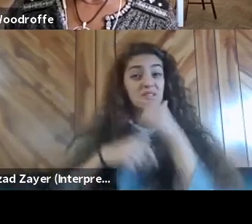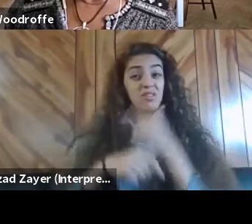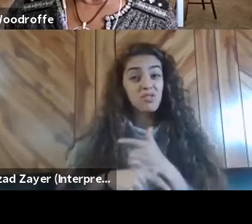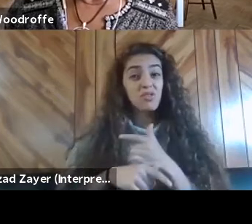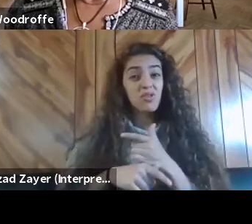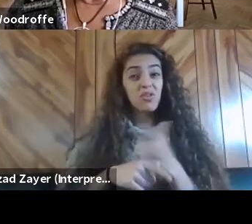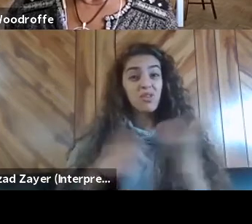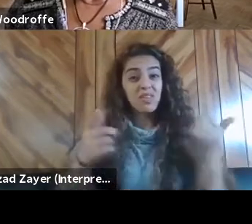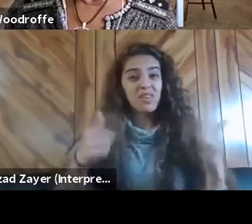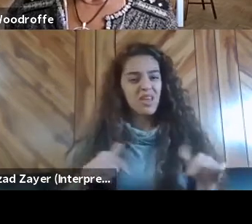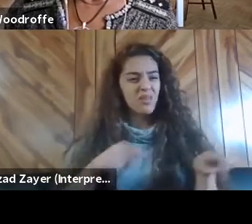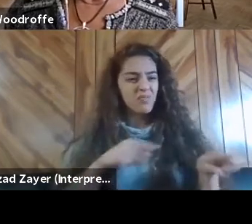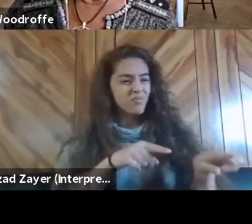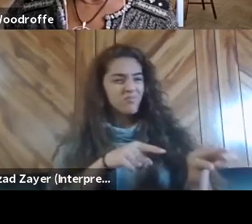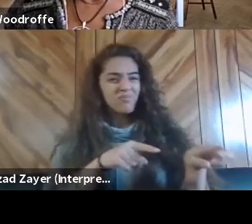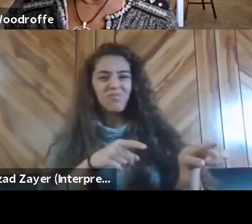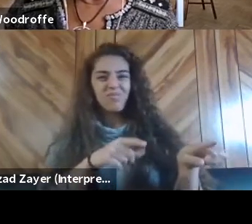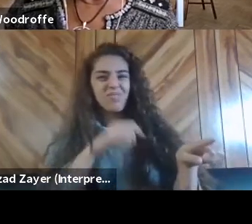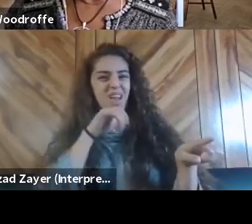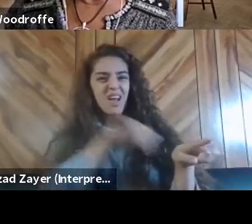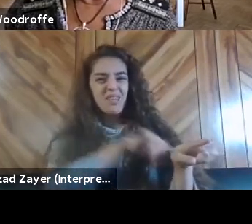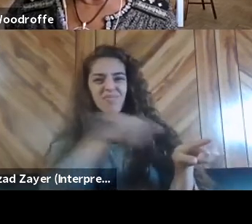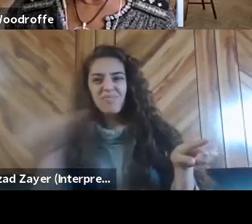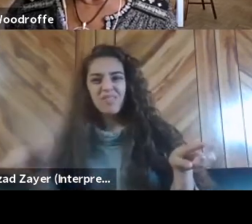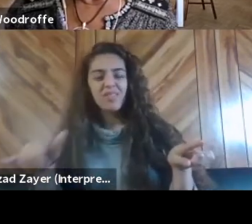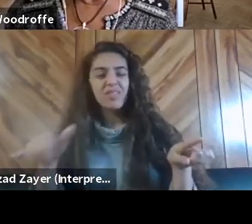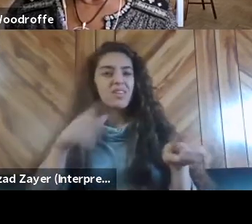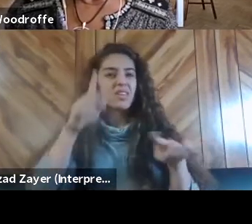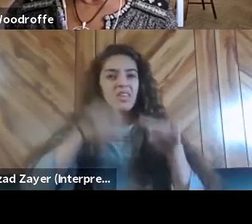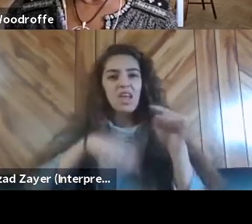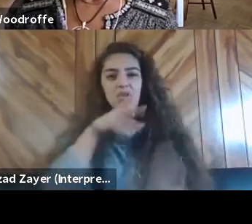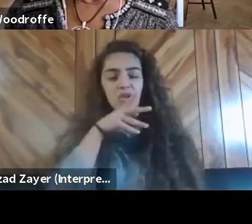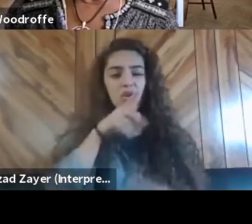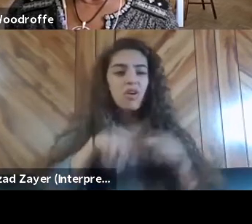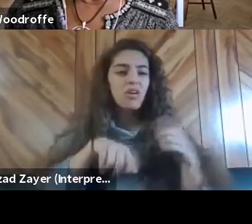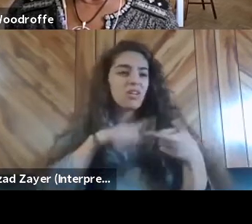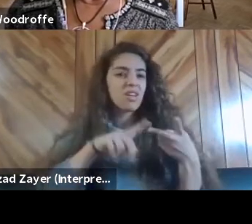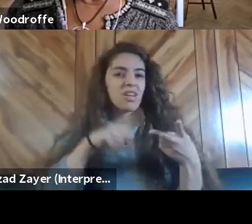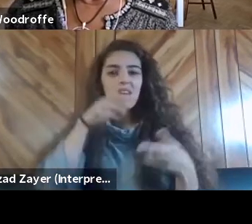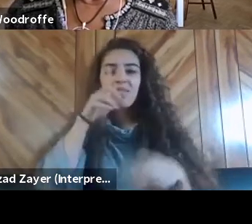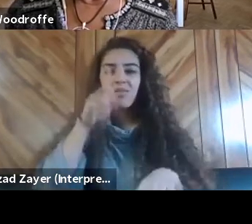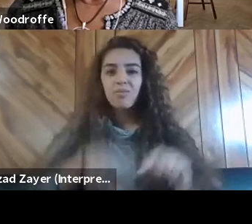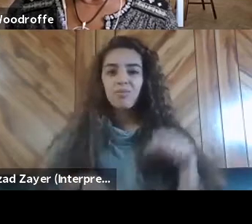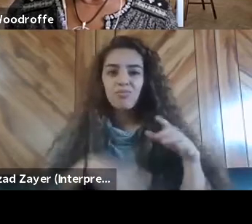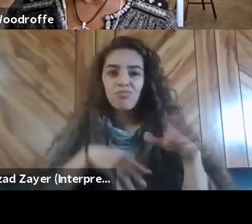things, didn't babble didn't crawl, didn't walk and do anything that she was supposed to do. In the milestones. You